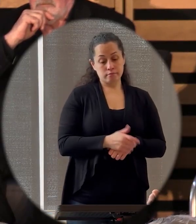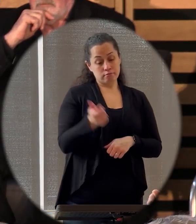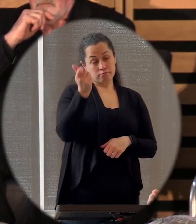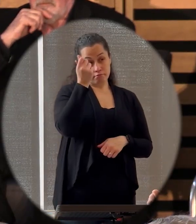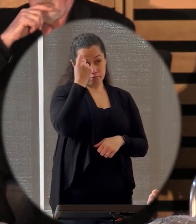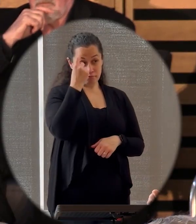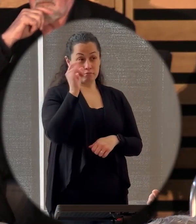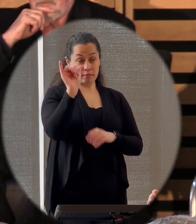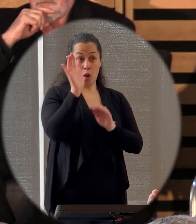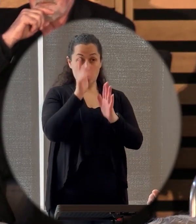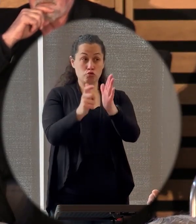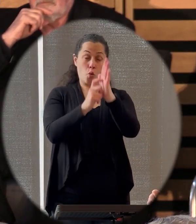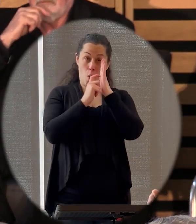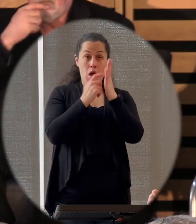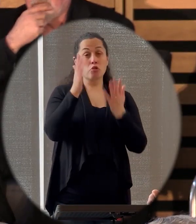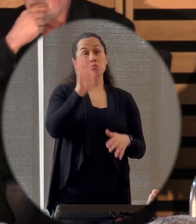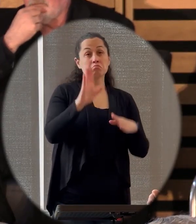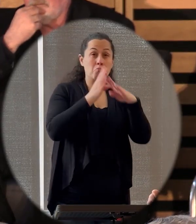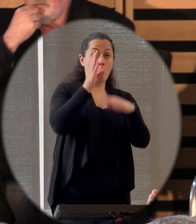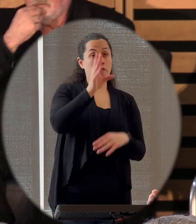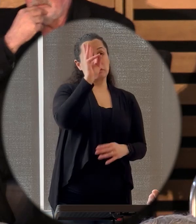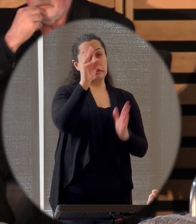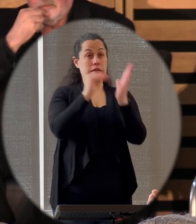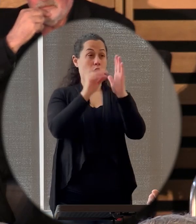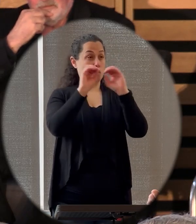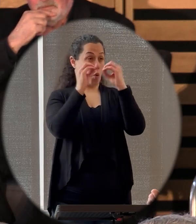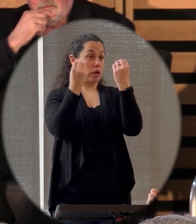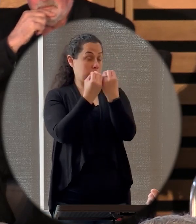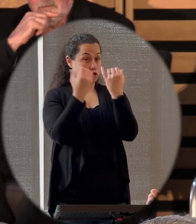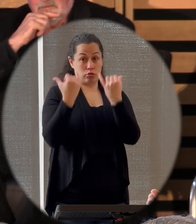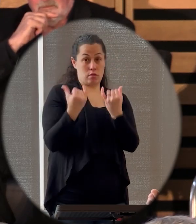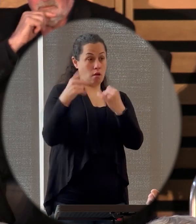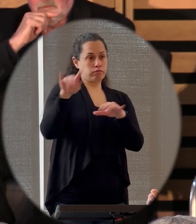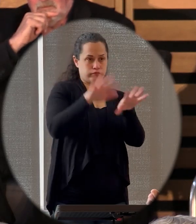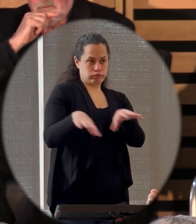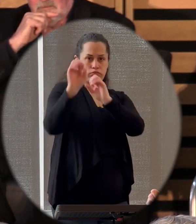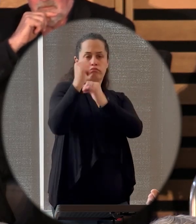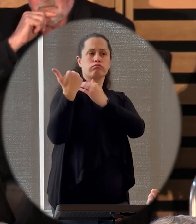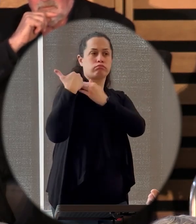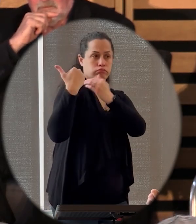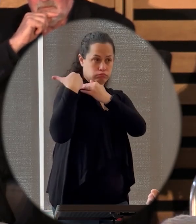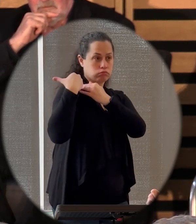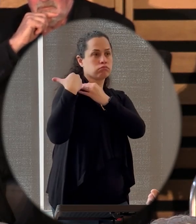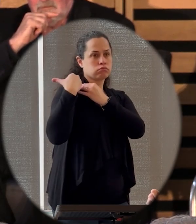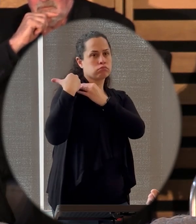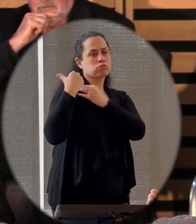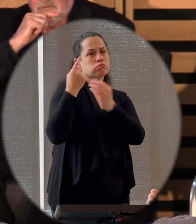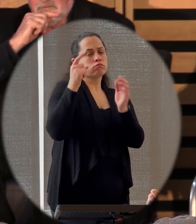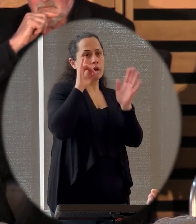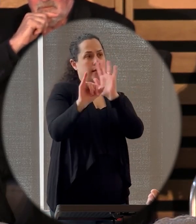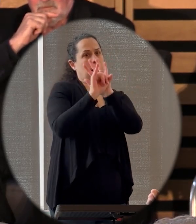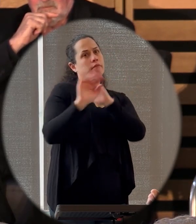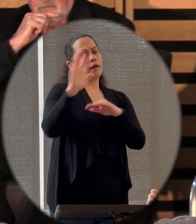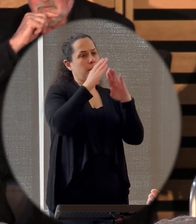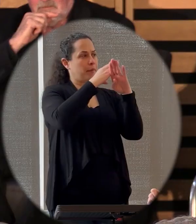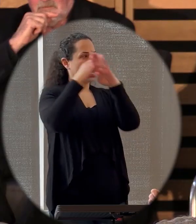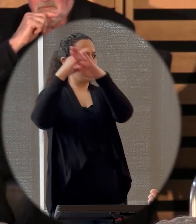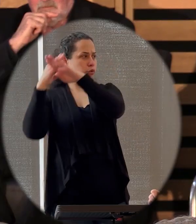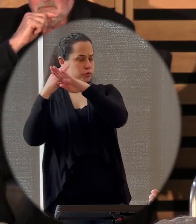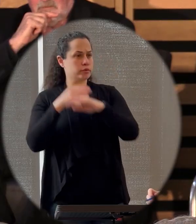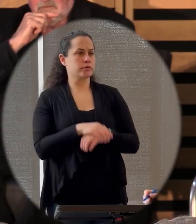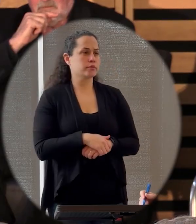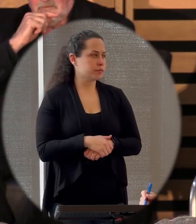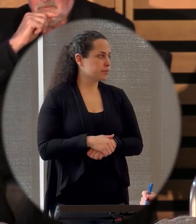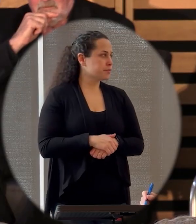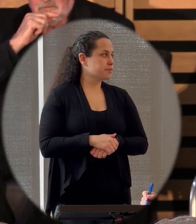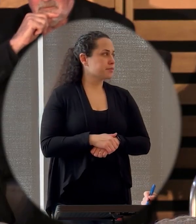now more than 6,000 organizations to proactively take ownership of the barriers. The act created a